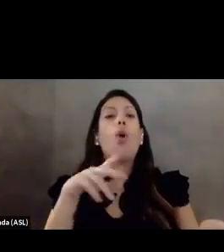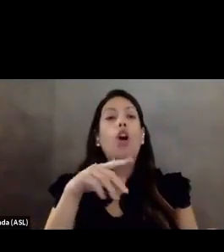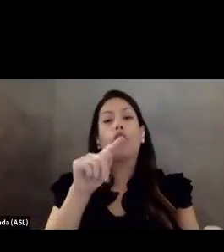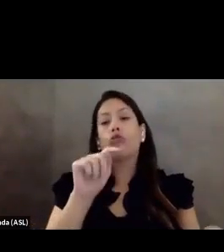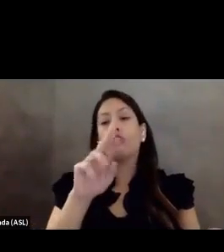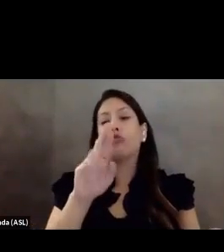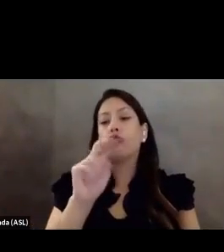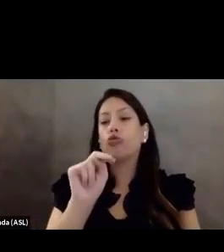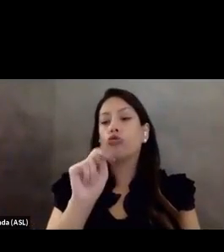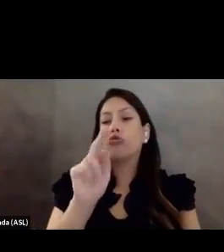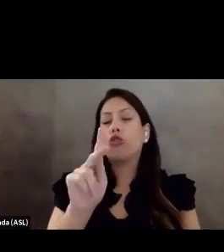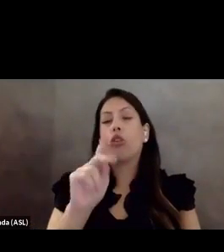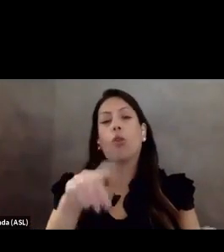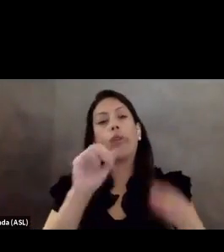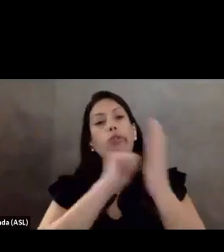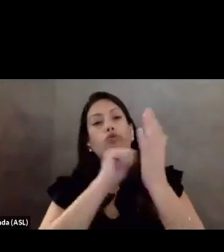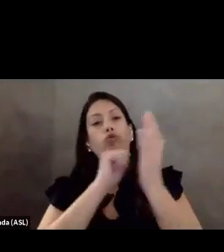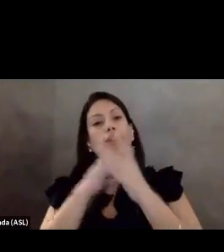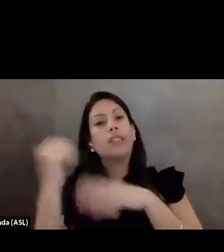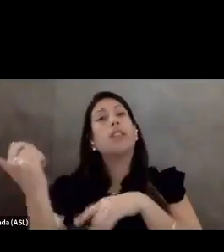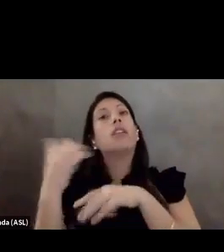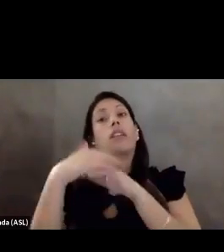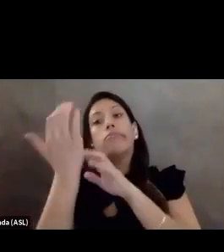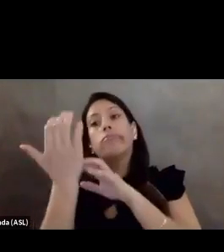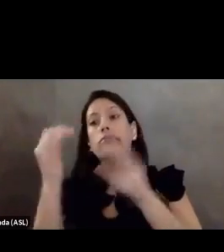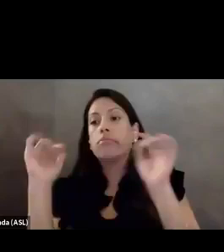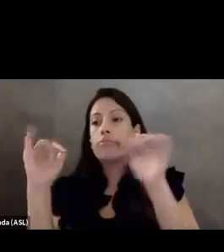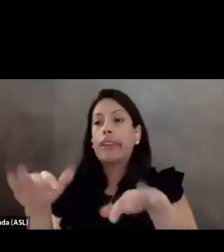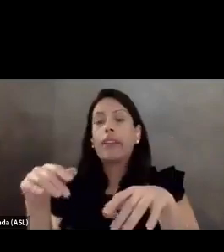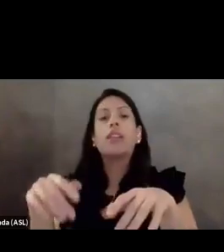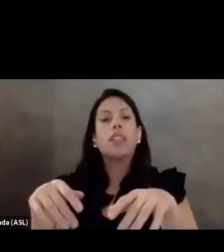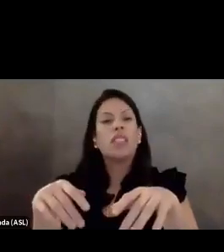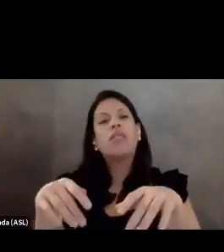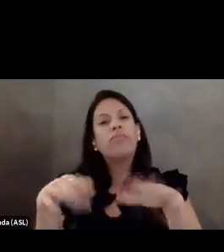maintain physical or social distancing and crowded porches and sidewalks.